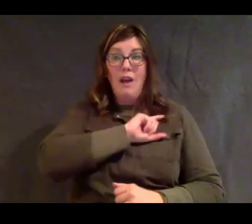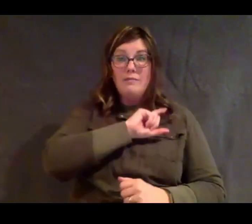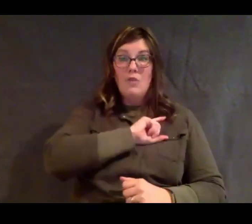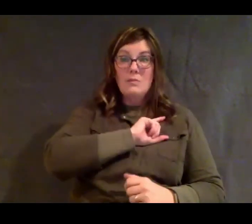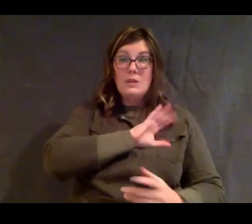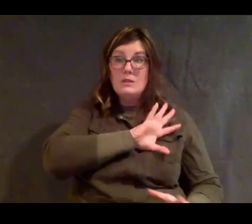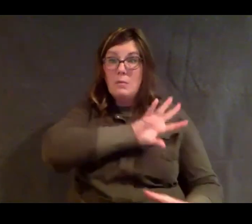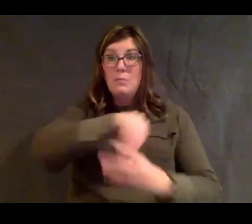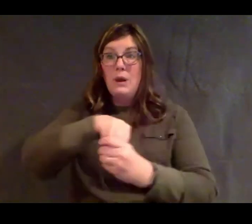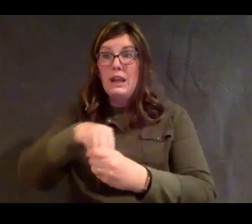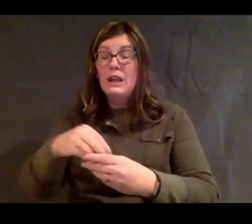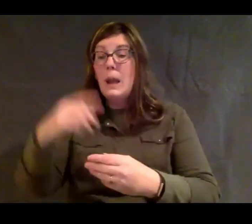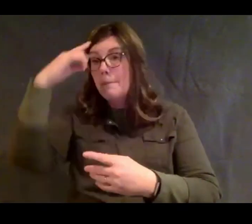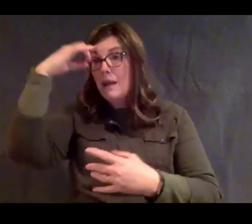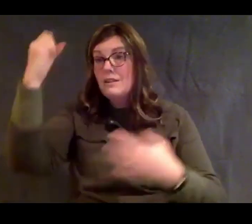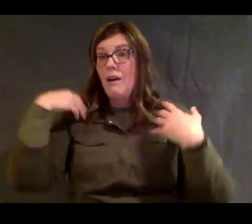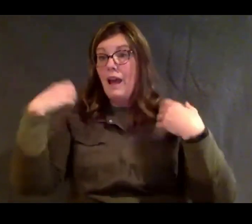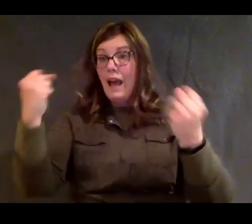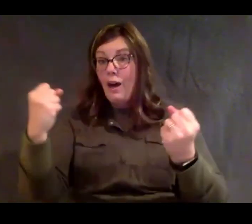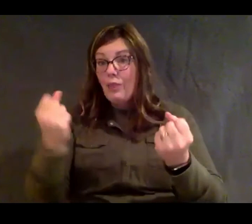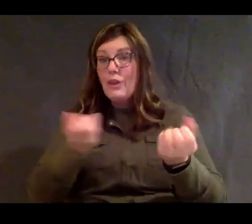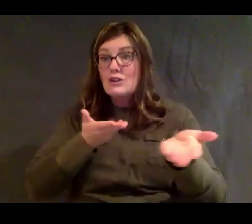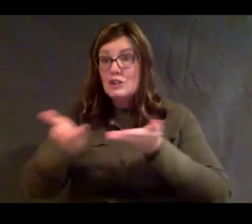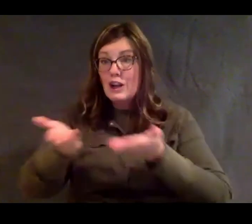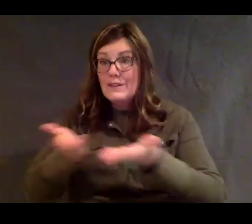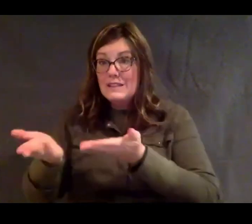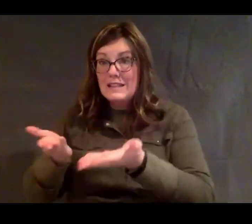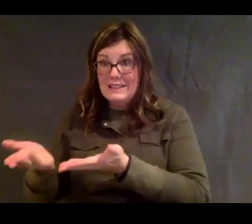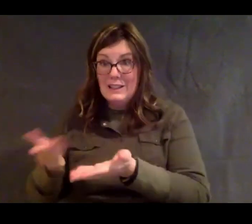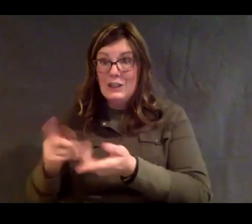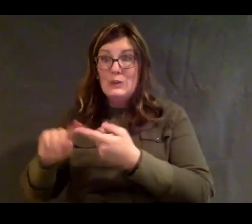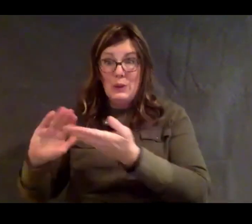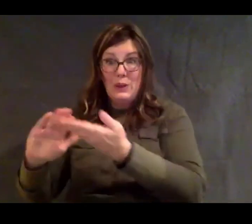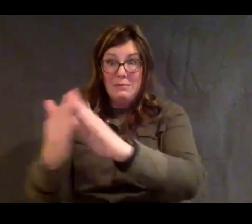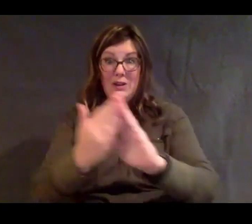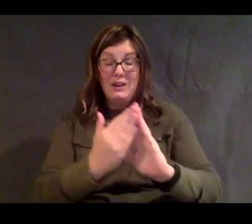and that is in partnership and arm and arm with our chief of denver chief paul payson